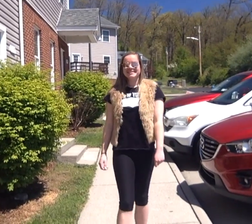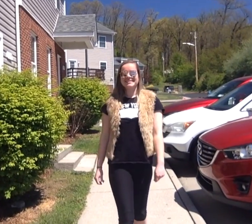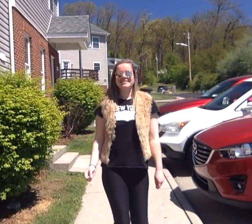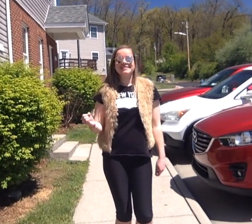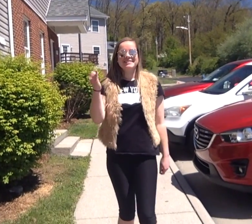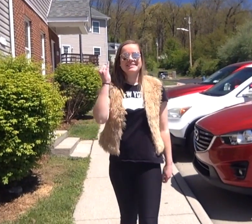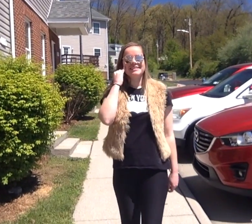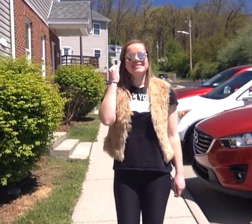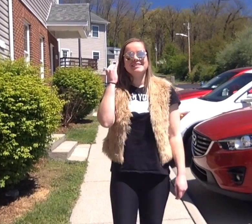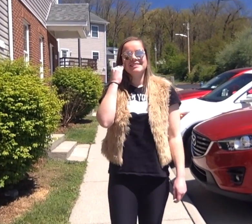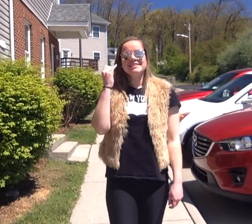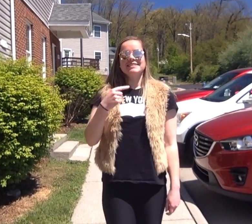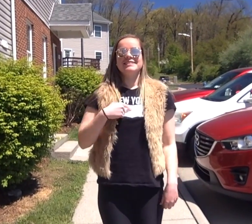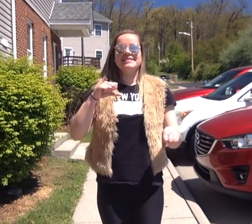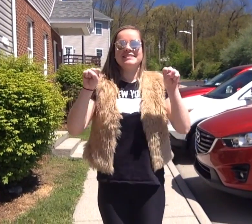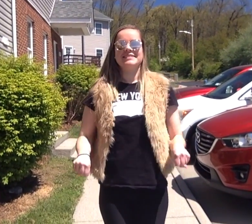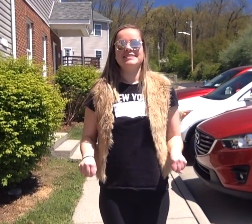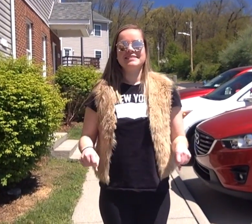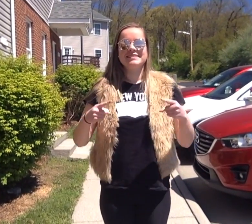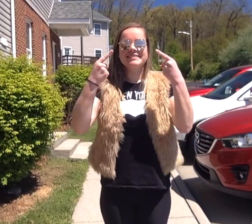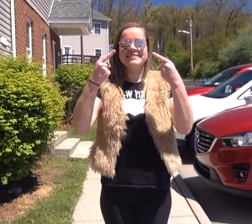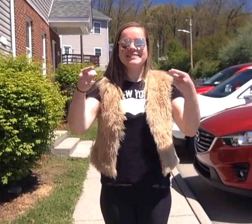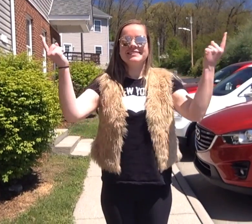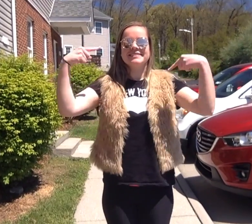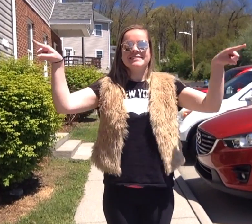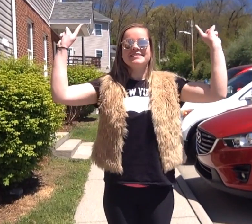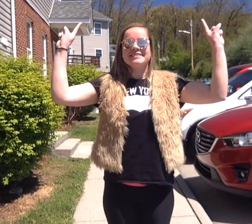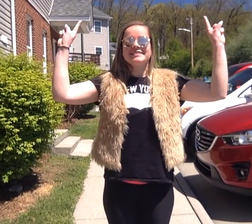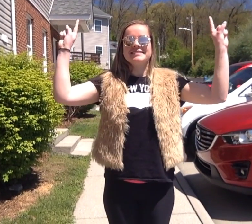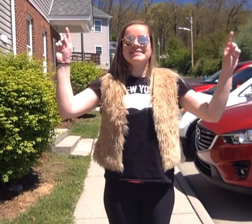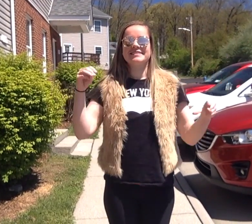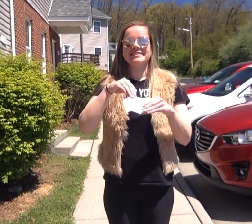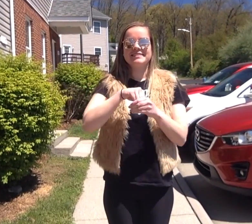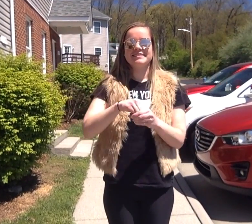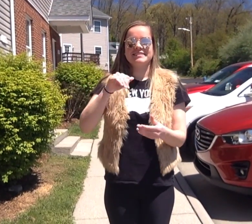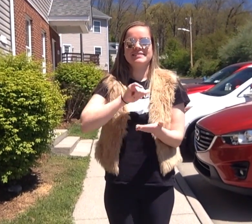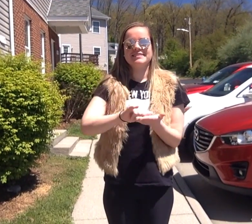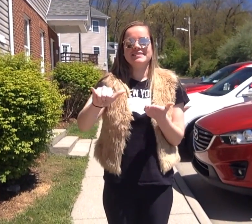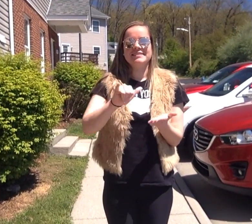If I can make it there,